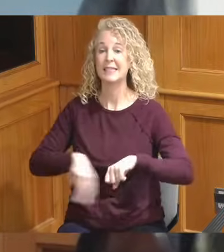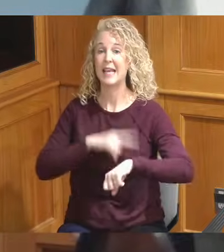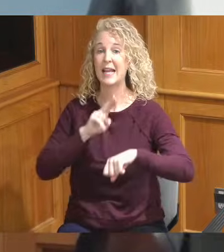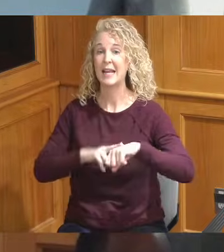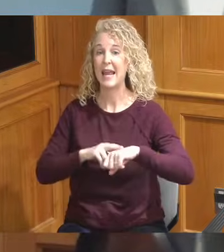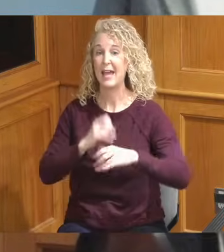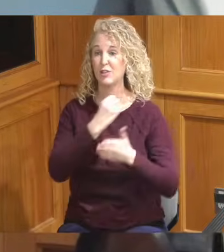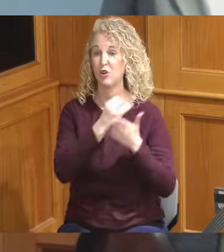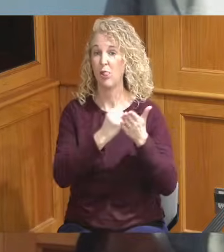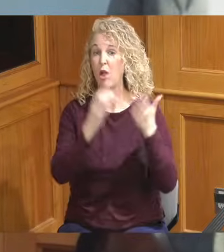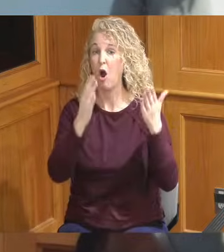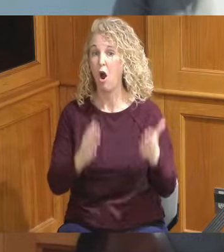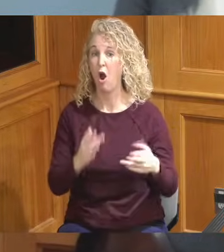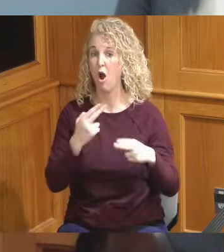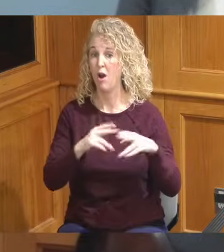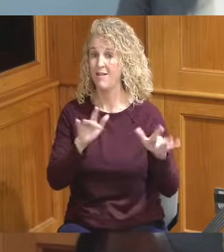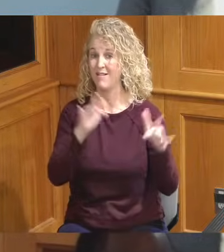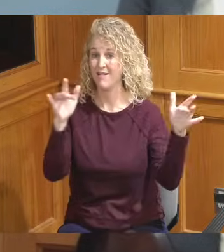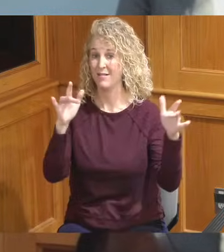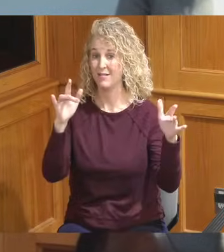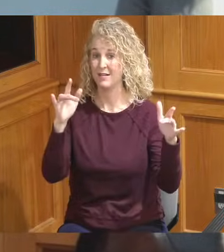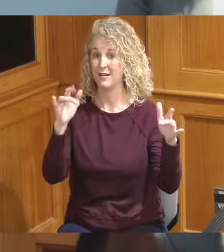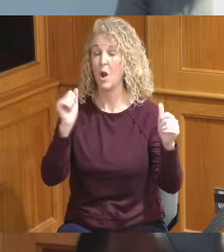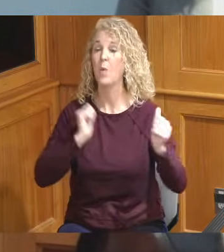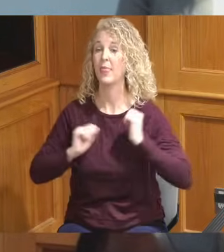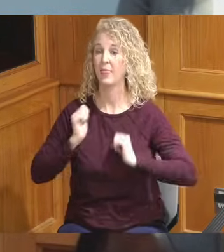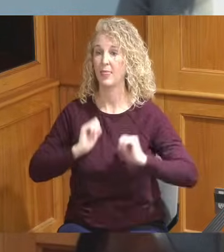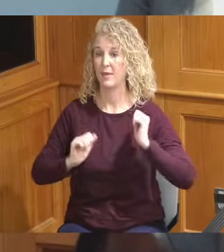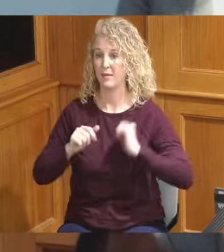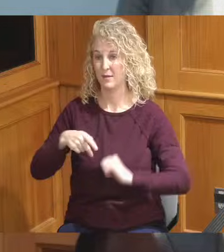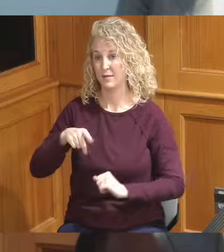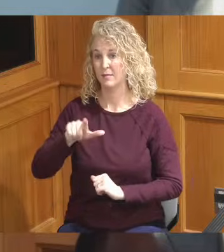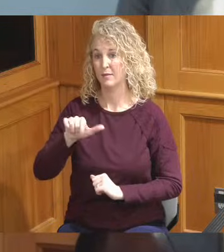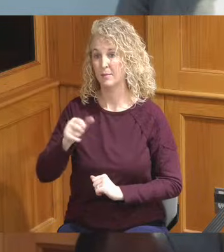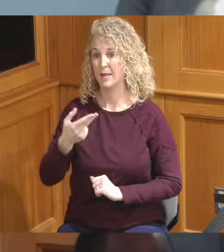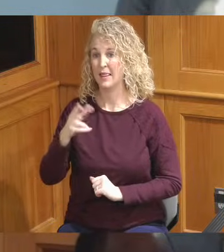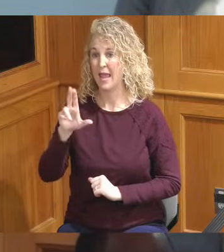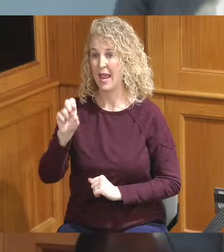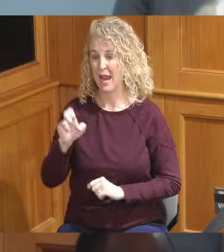artist and he's done stuff at the playhouse and the park and those kind of things. So, I'm sure he